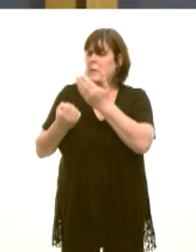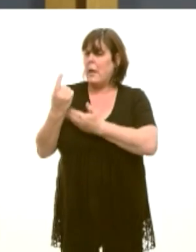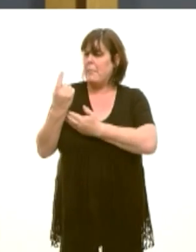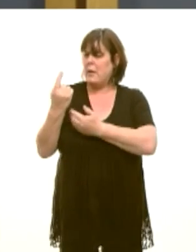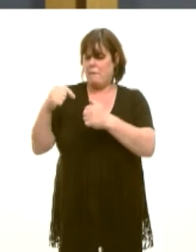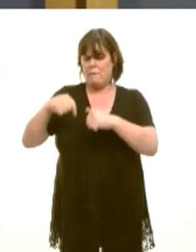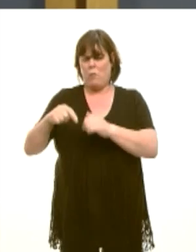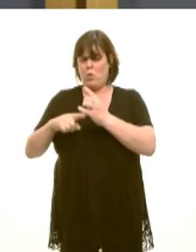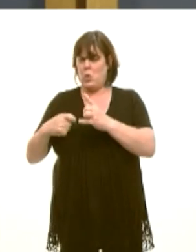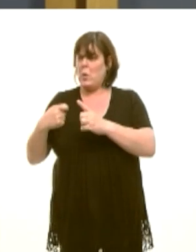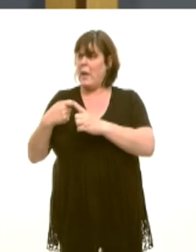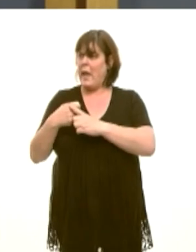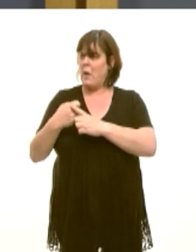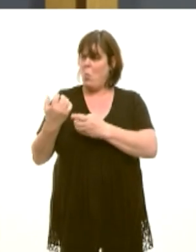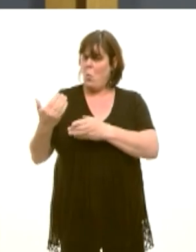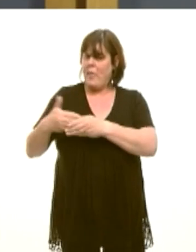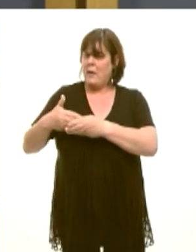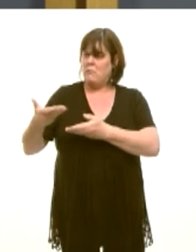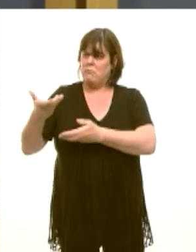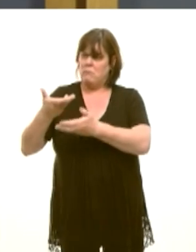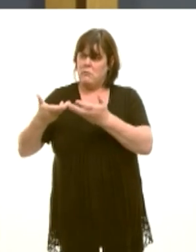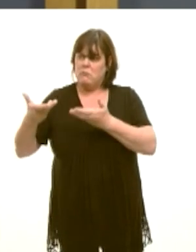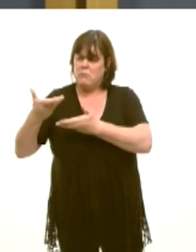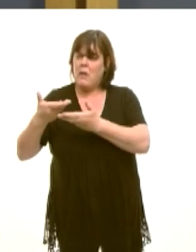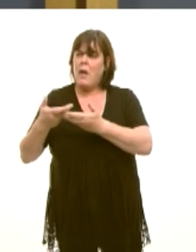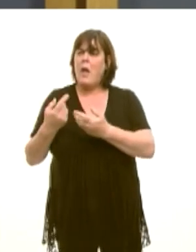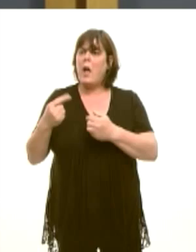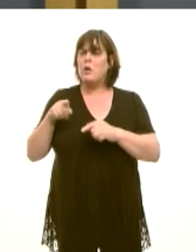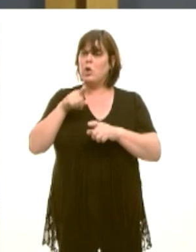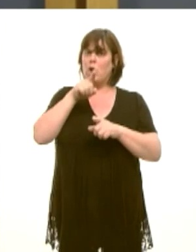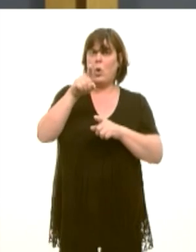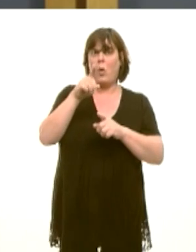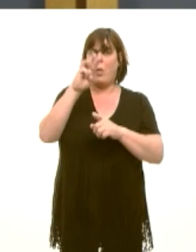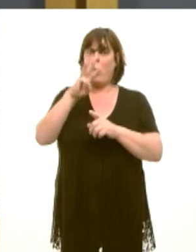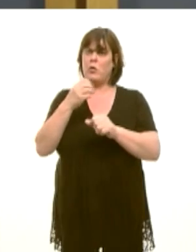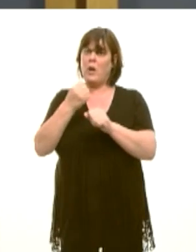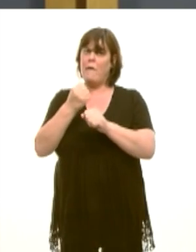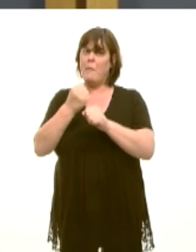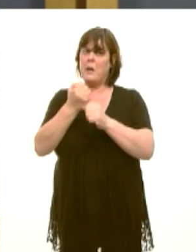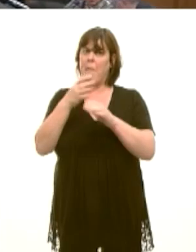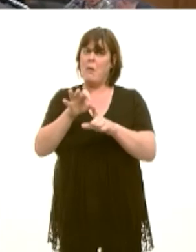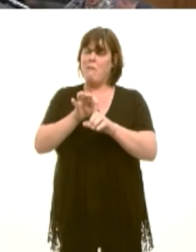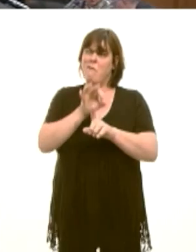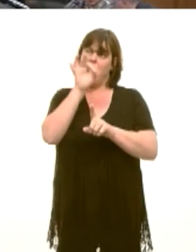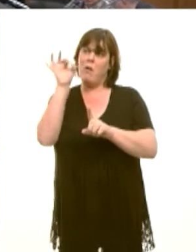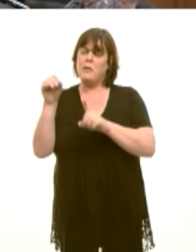in those negotiations? And is there anything that you, on behalf of the Welsh Government, have asked David Cameron to put forward as part of that negotiation?